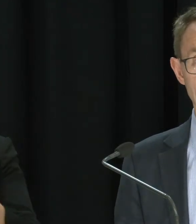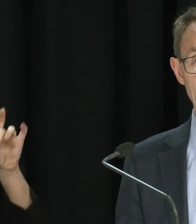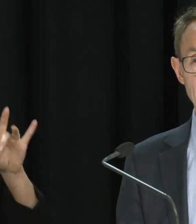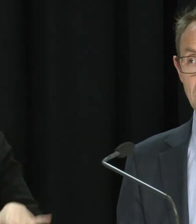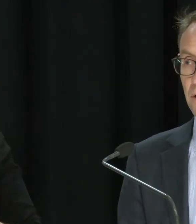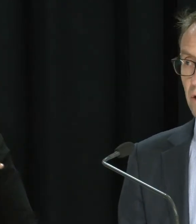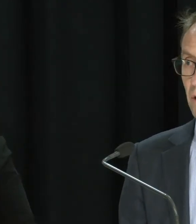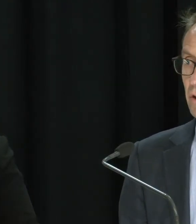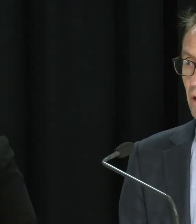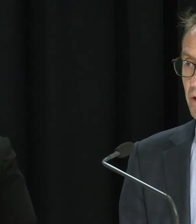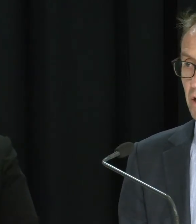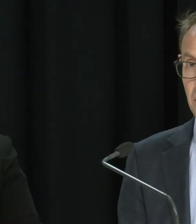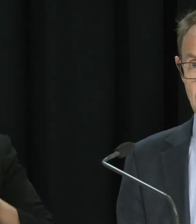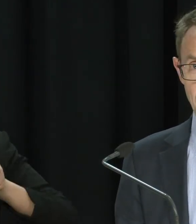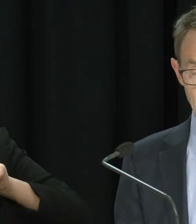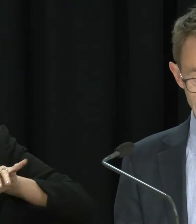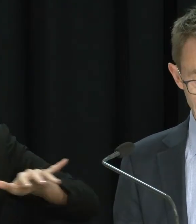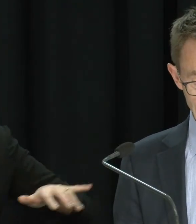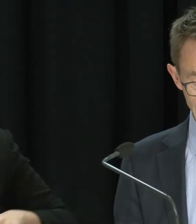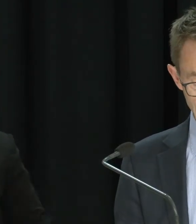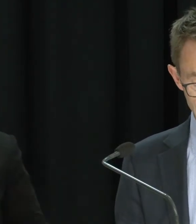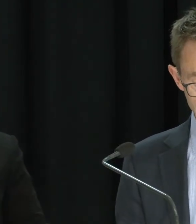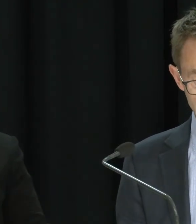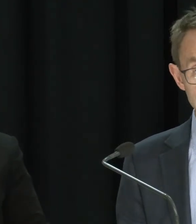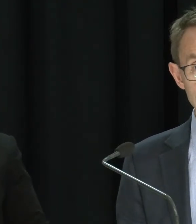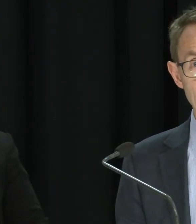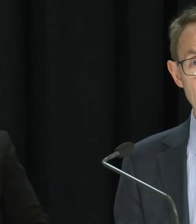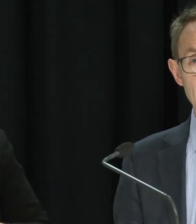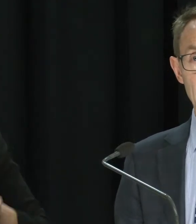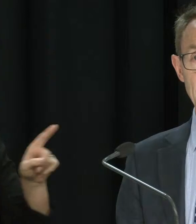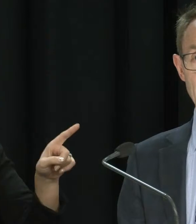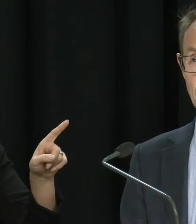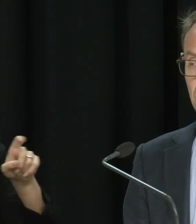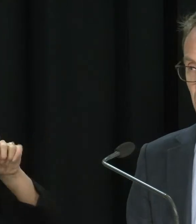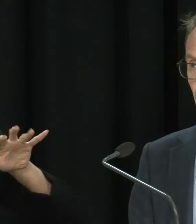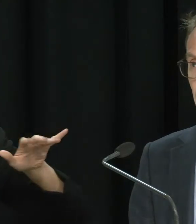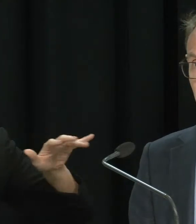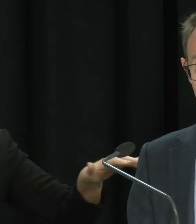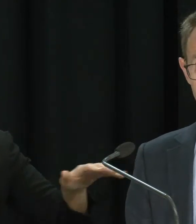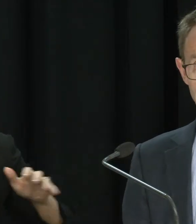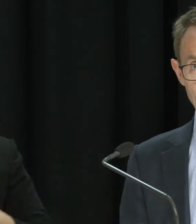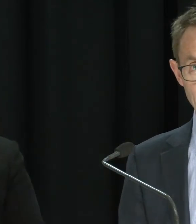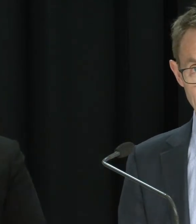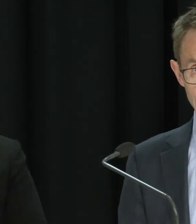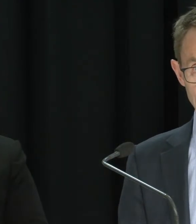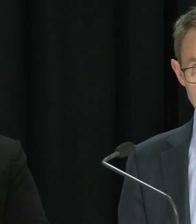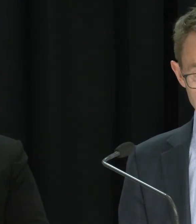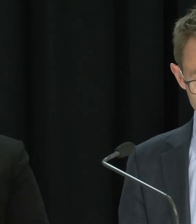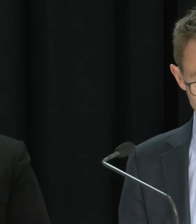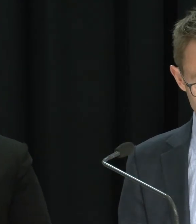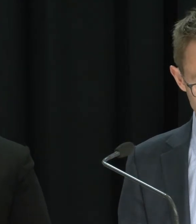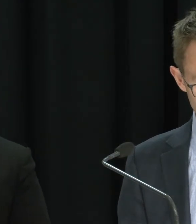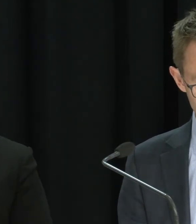Alert Level 2. The increasing number of cases we see in many parts of the world - including, obviously in